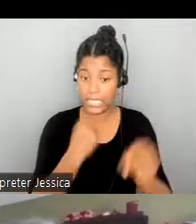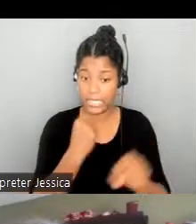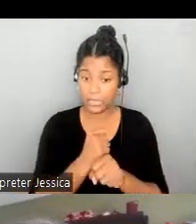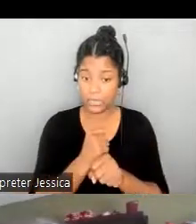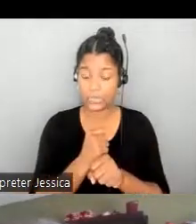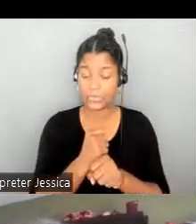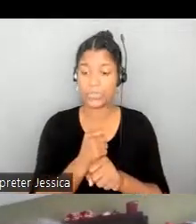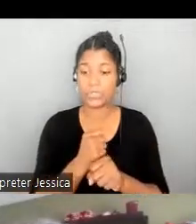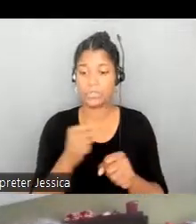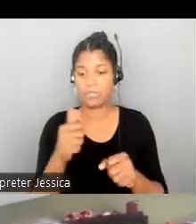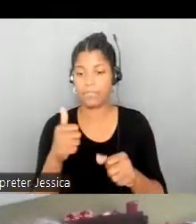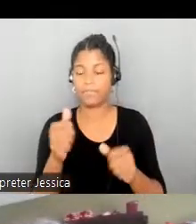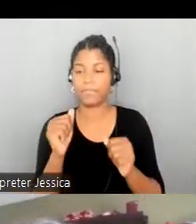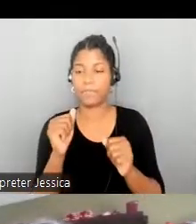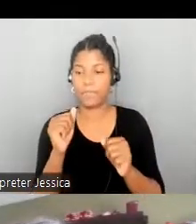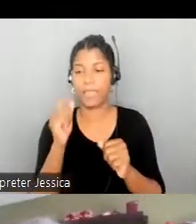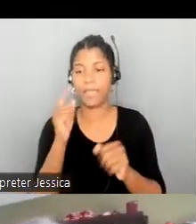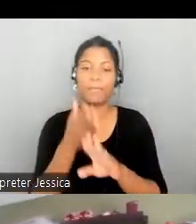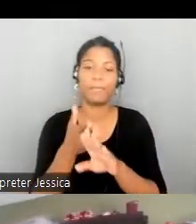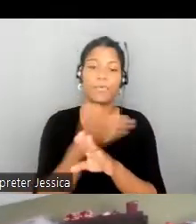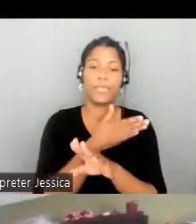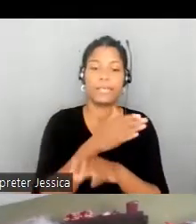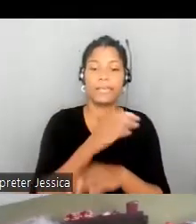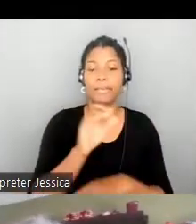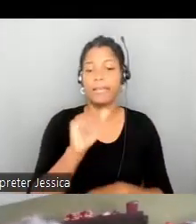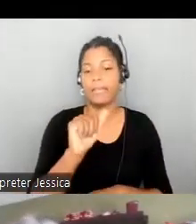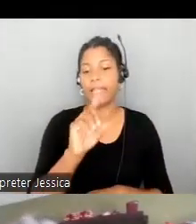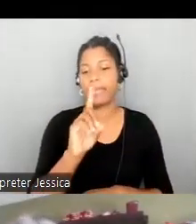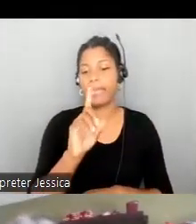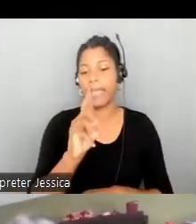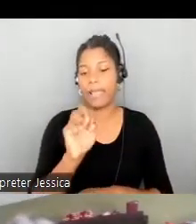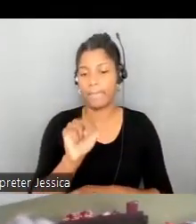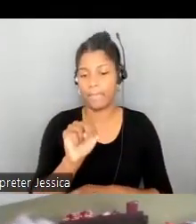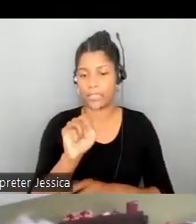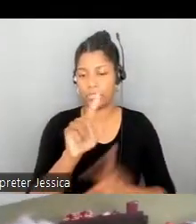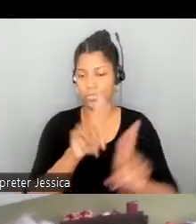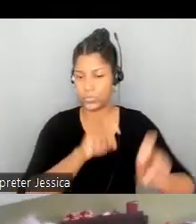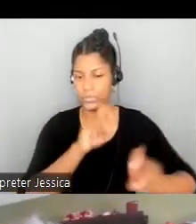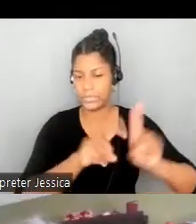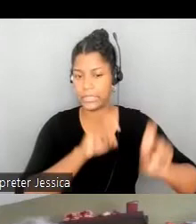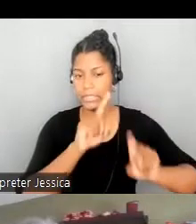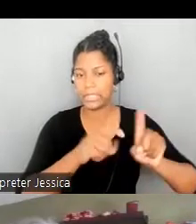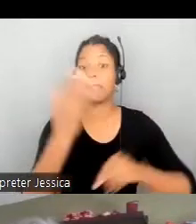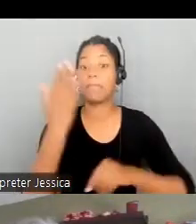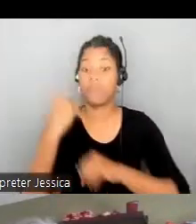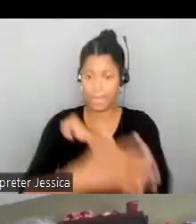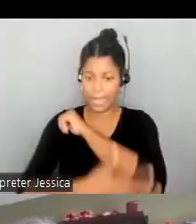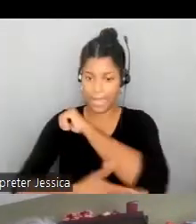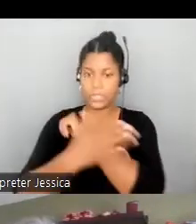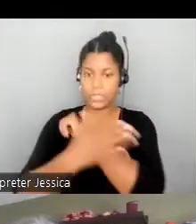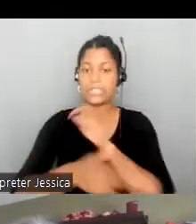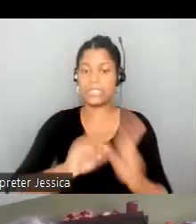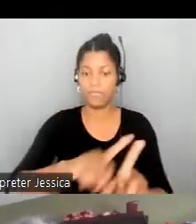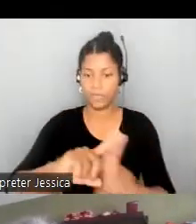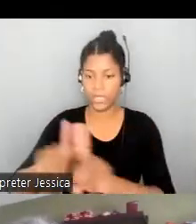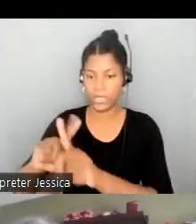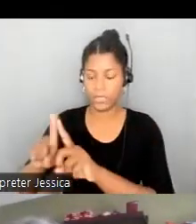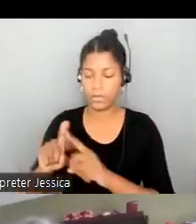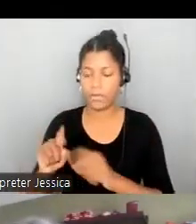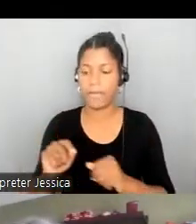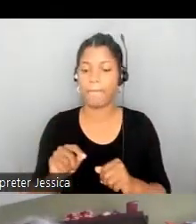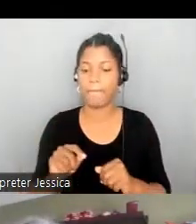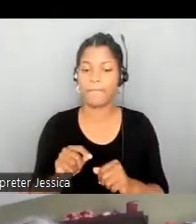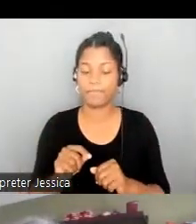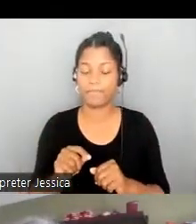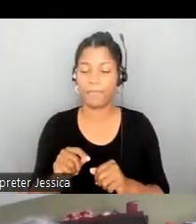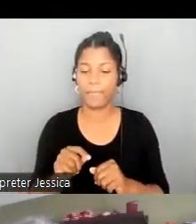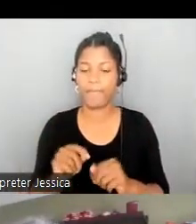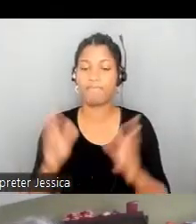screening, and it used to be done by our counties and the initial screening was done by our